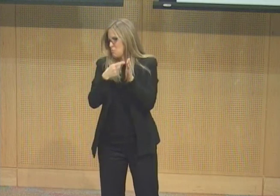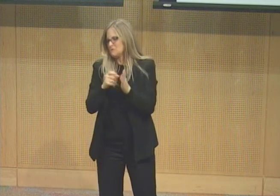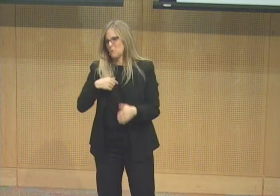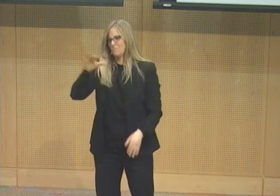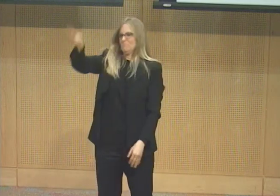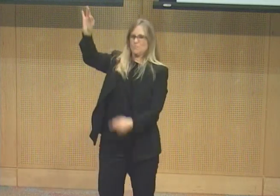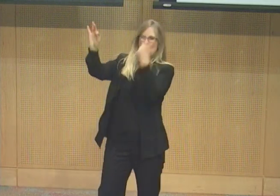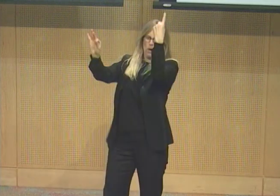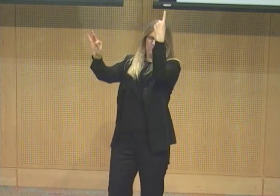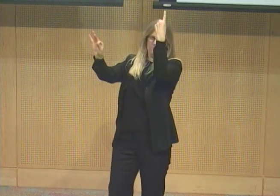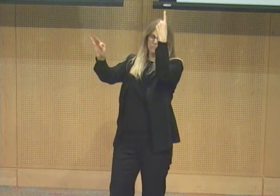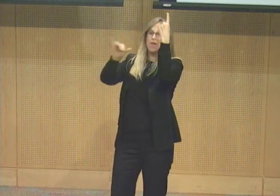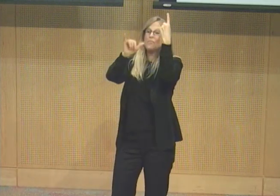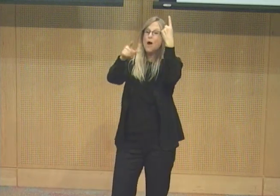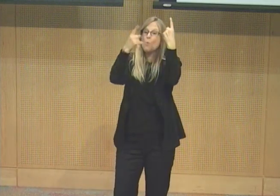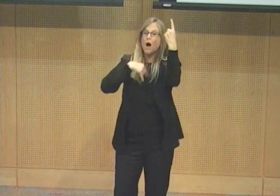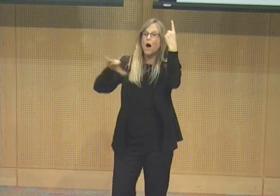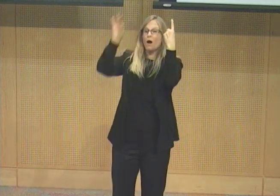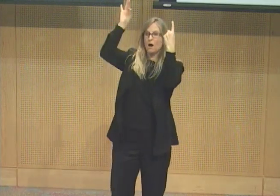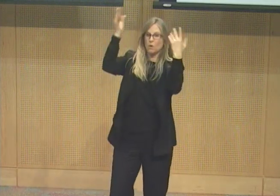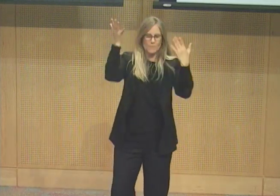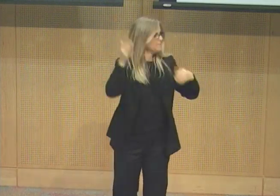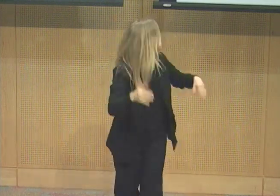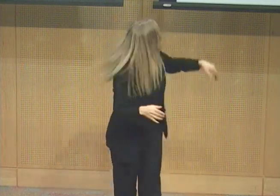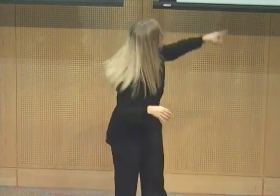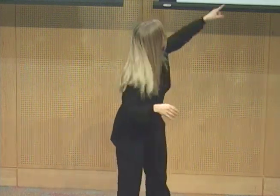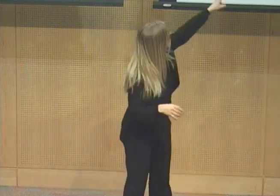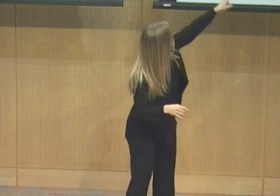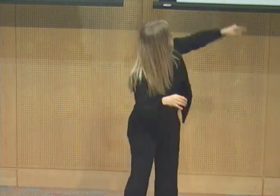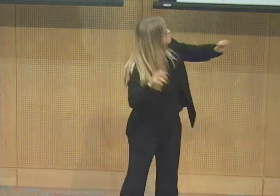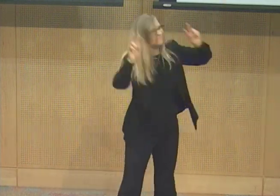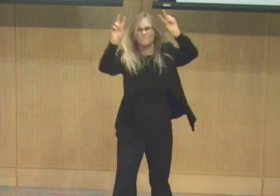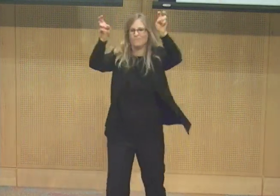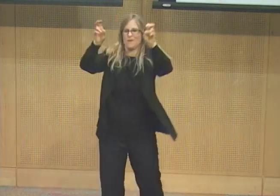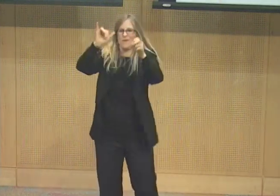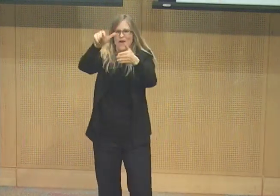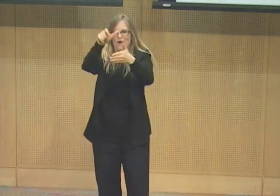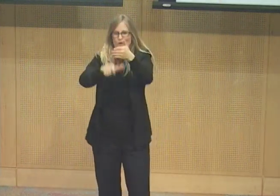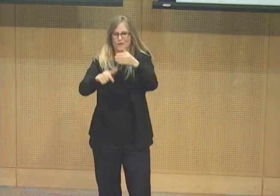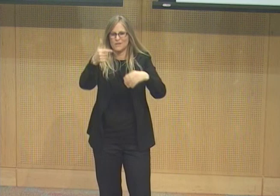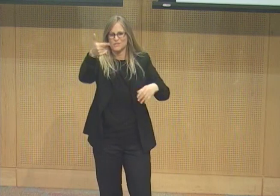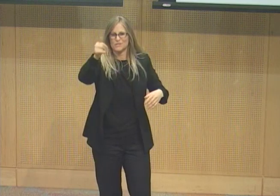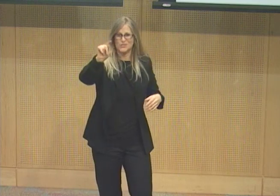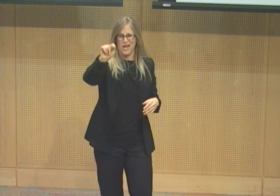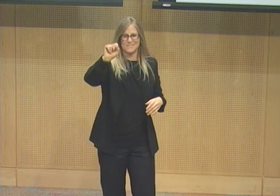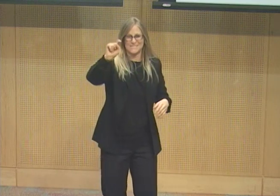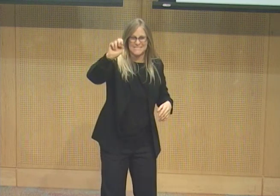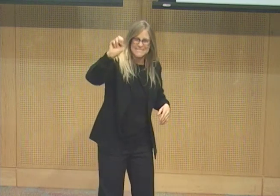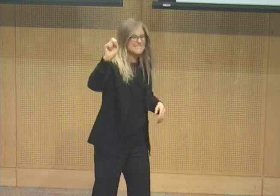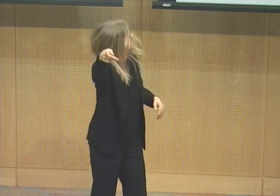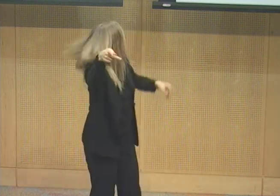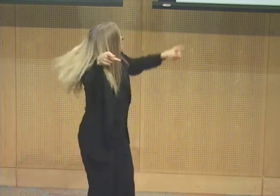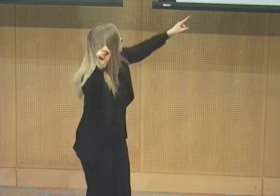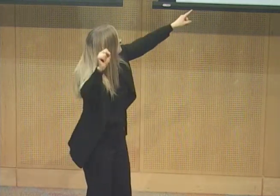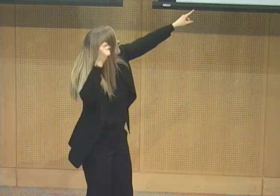All 6 had a representation, but from that 6, I picked one article entitled "Giant steps for ear implants;